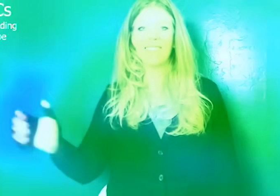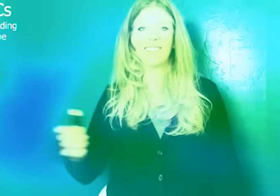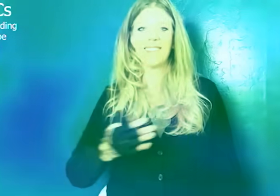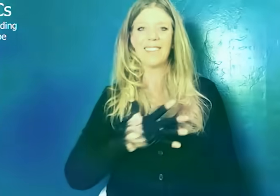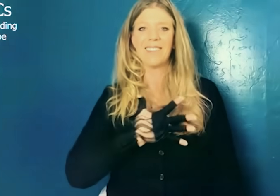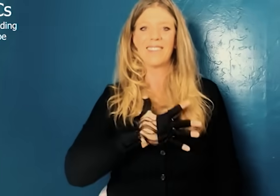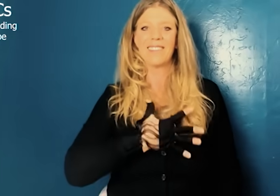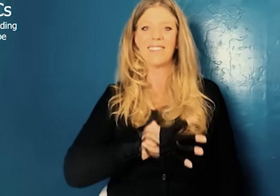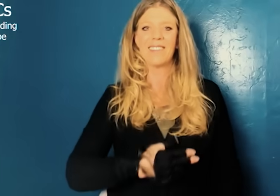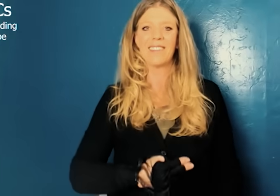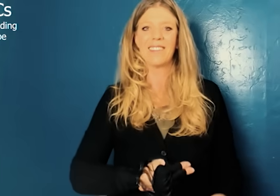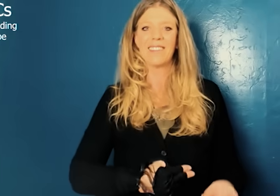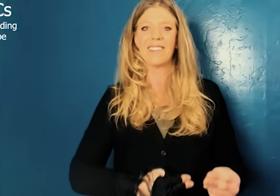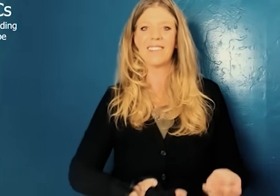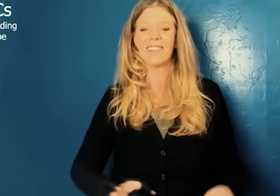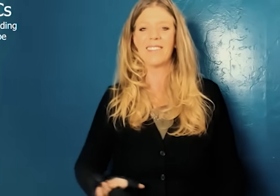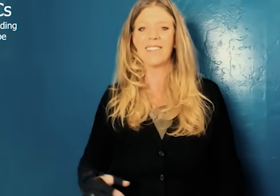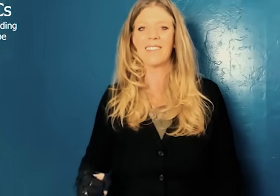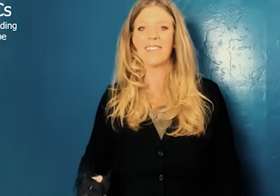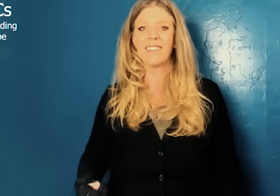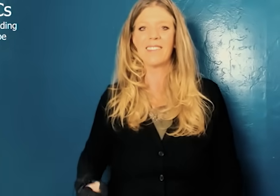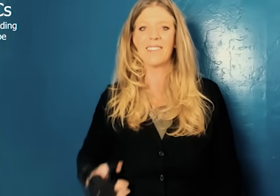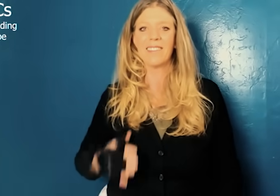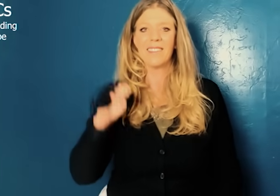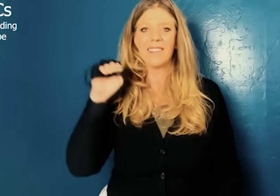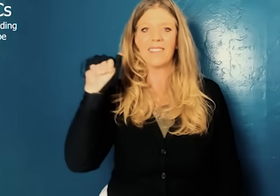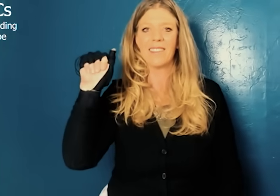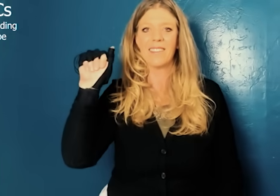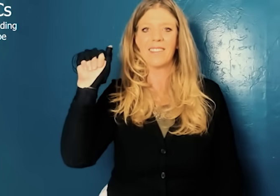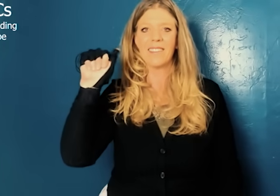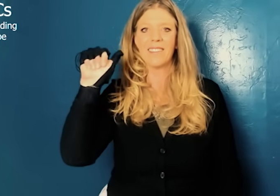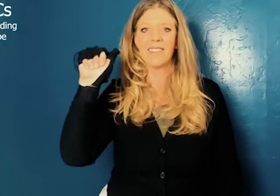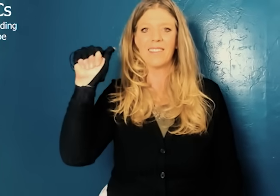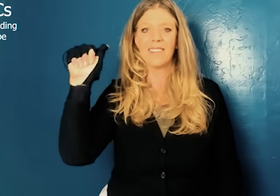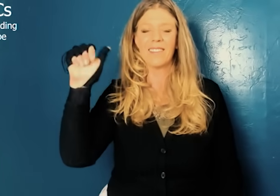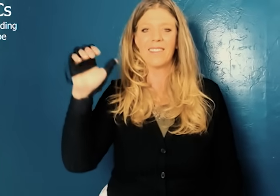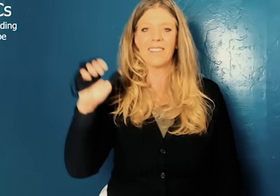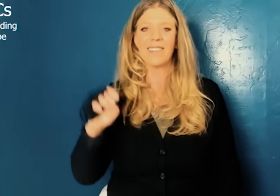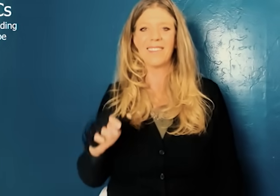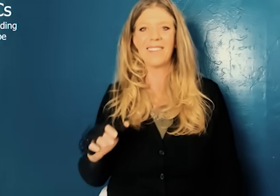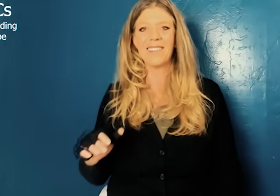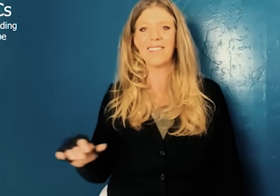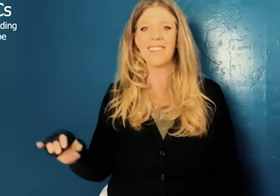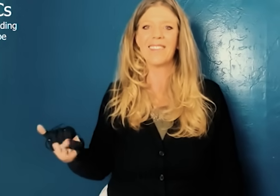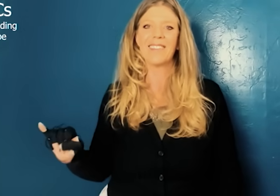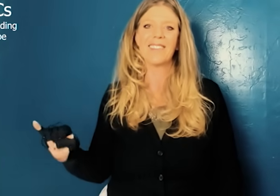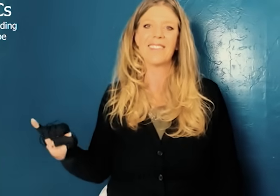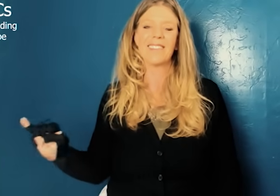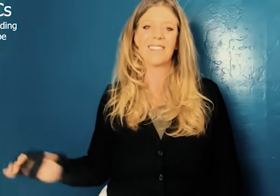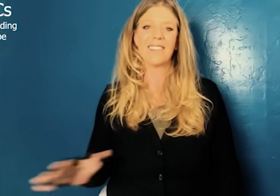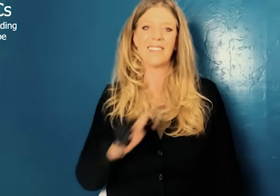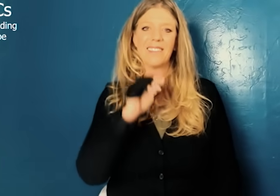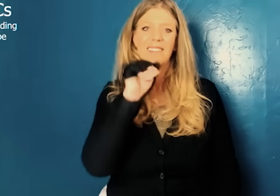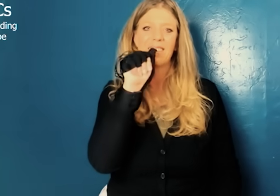Hi! My name is Angie. I